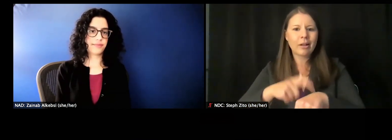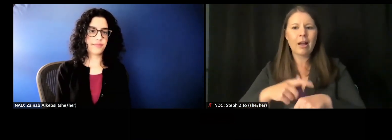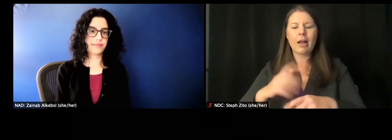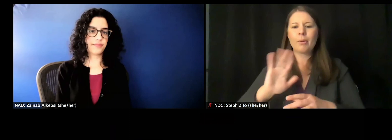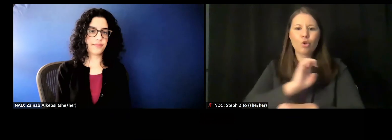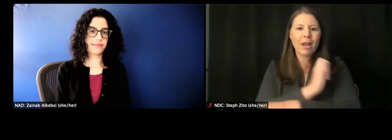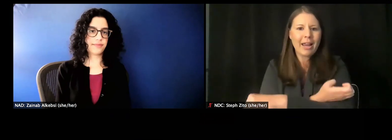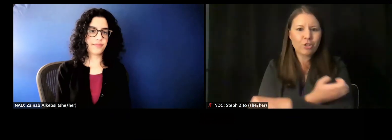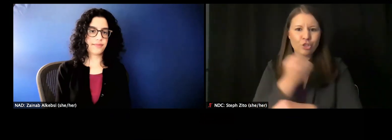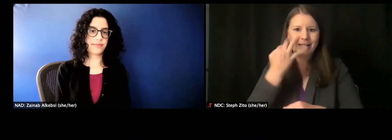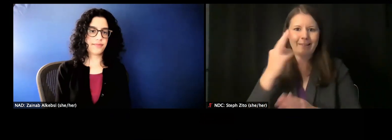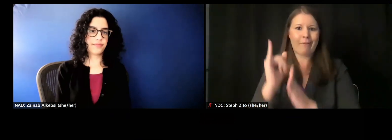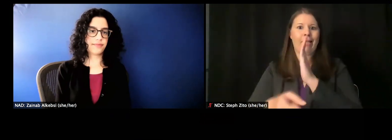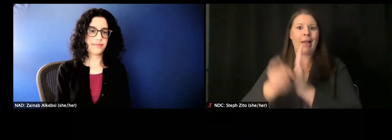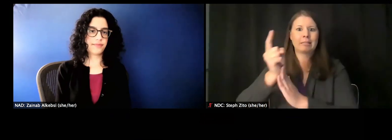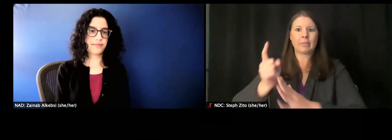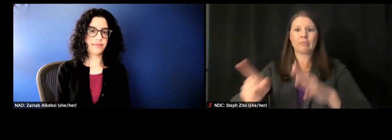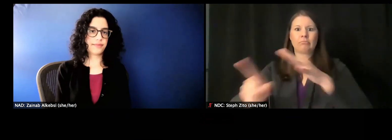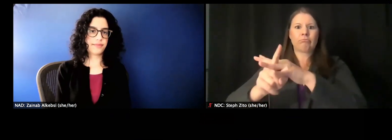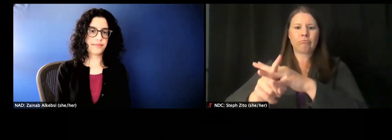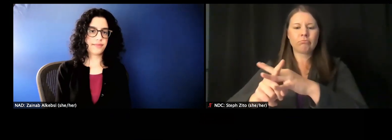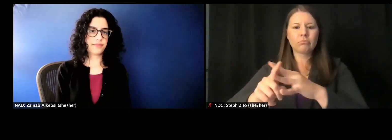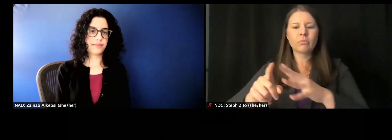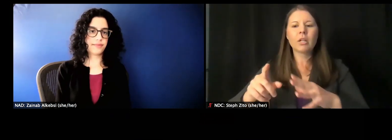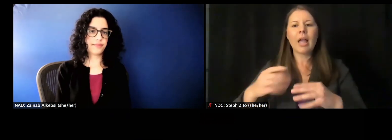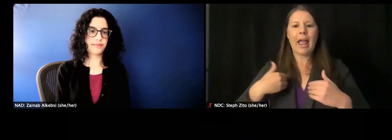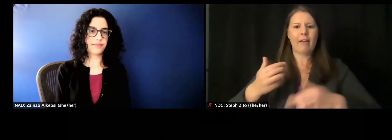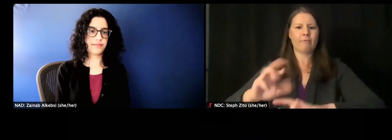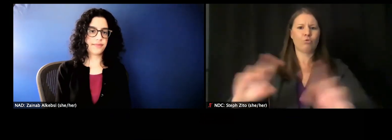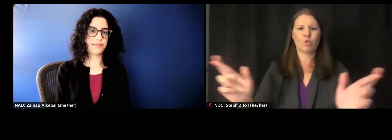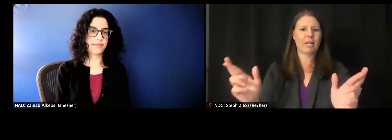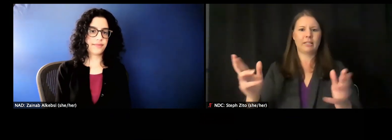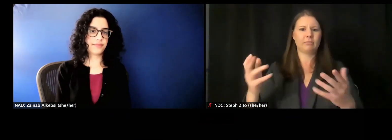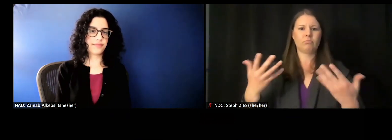However, providing those services will allow you to save time and not